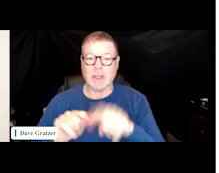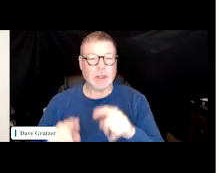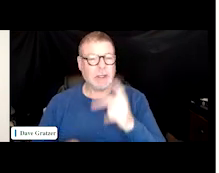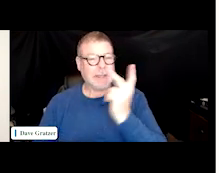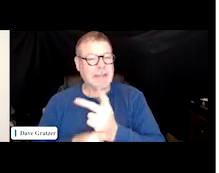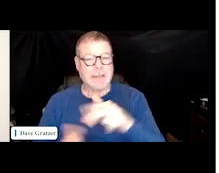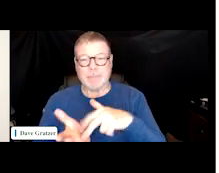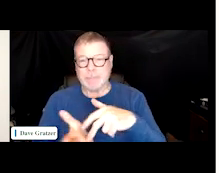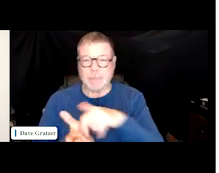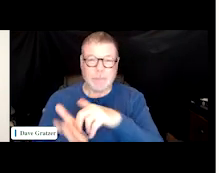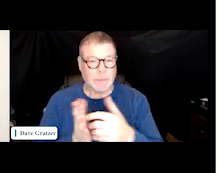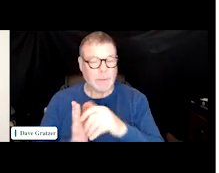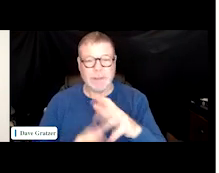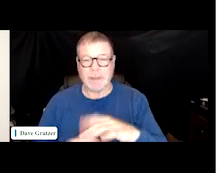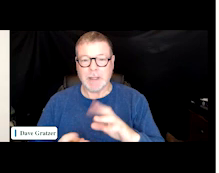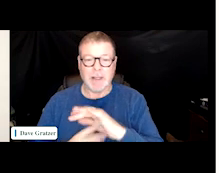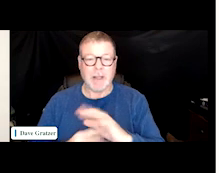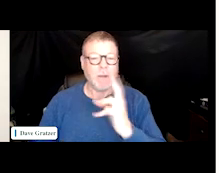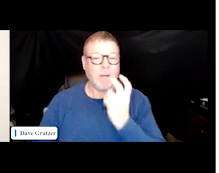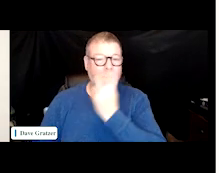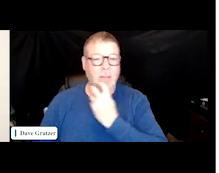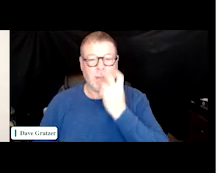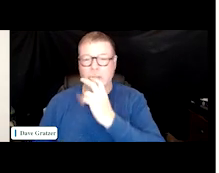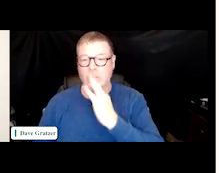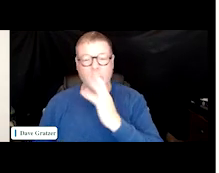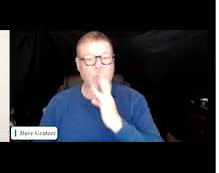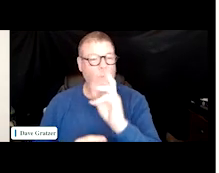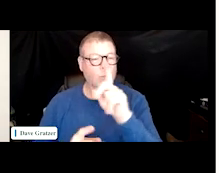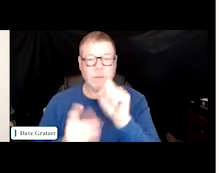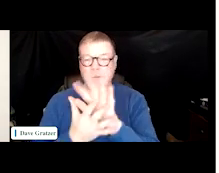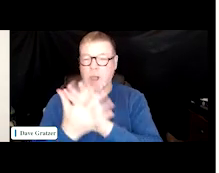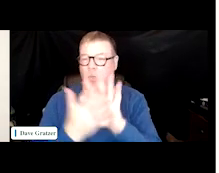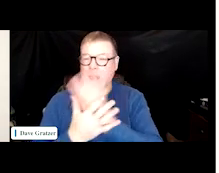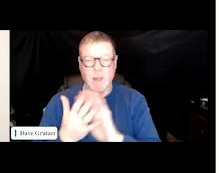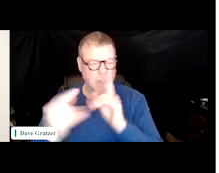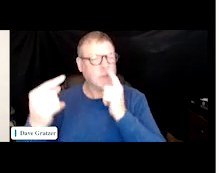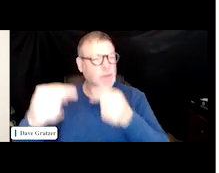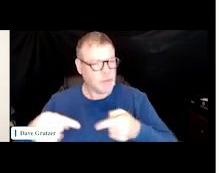we noticed that he was slurring his words, we noticed that he was just struggling a lot.